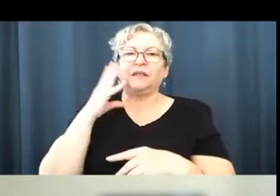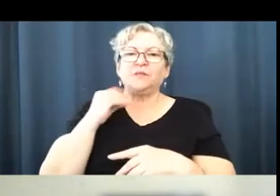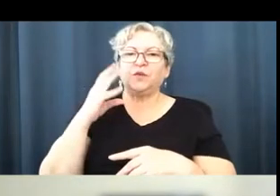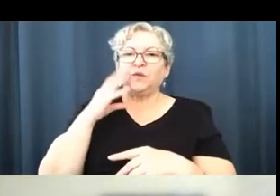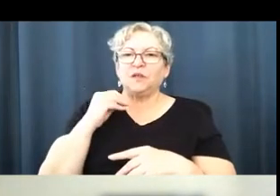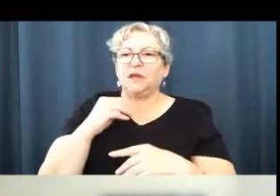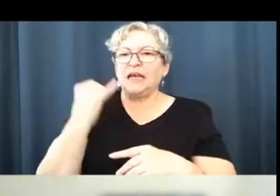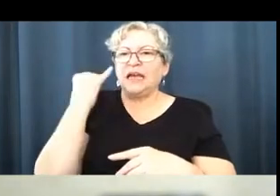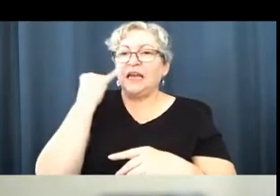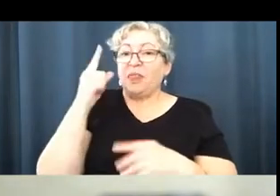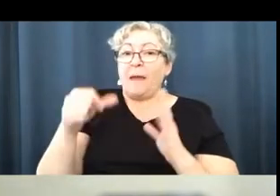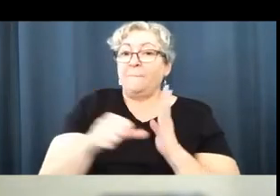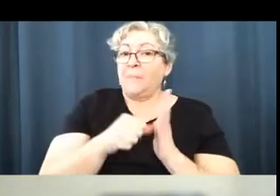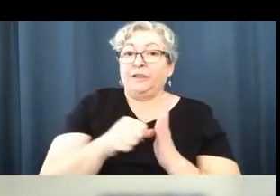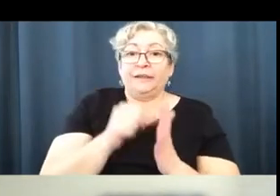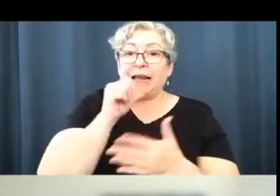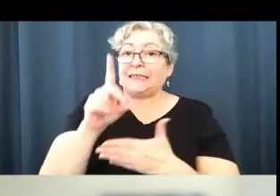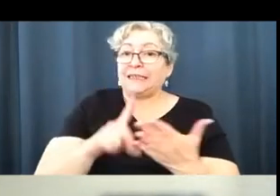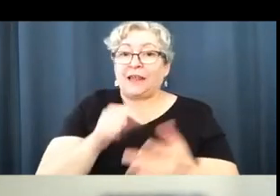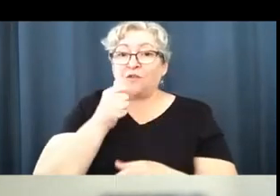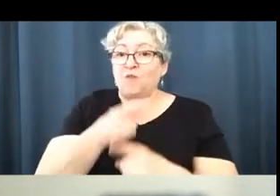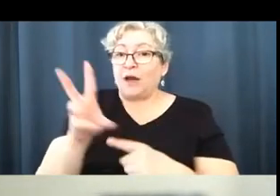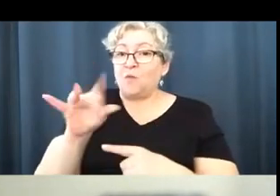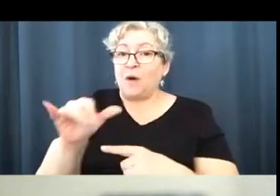if a page is not designed well and it's not working as they expect.